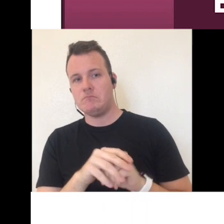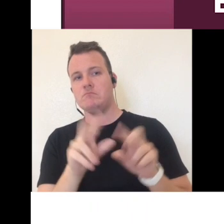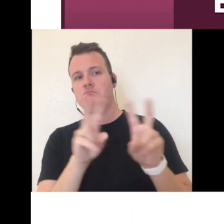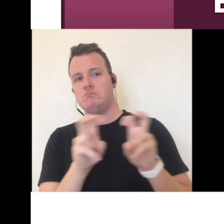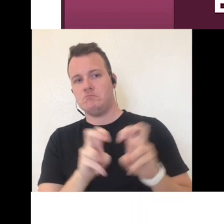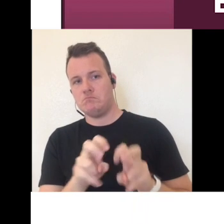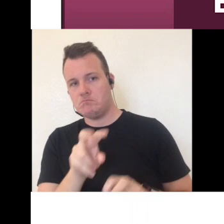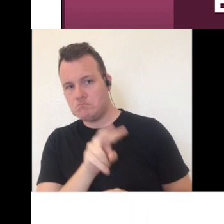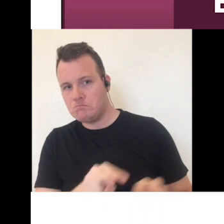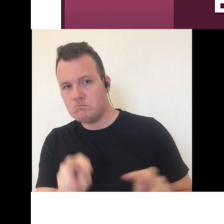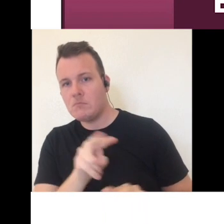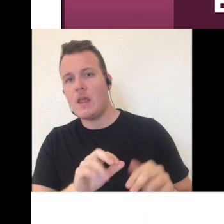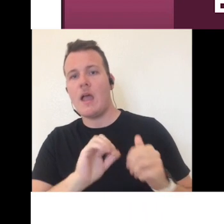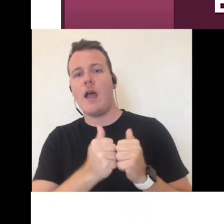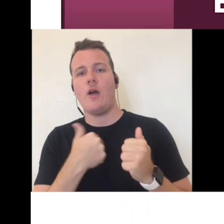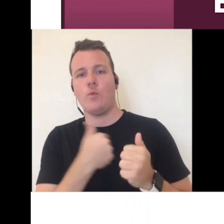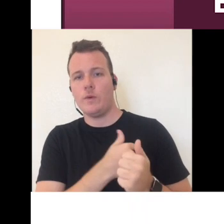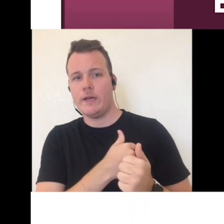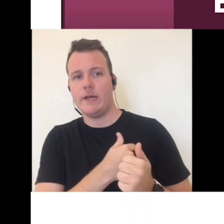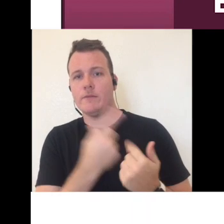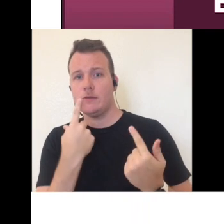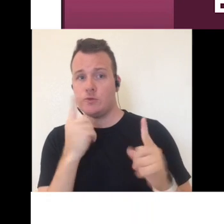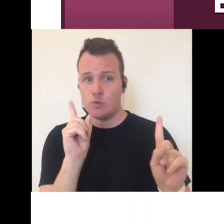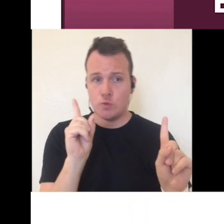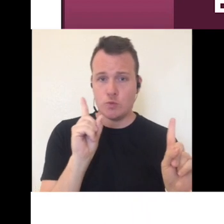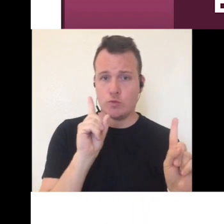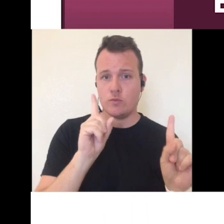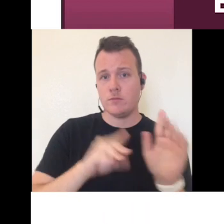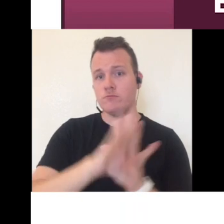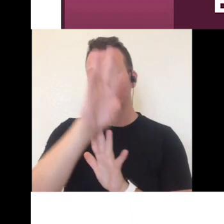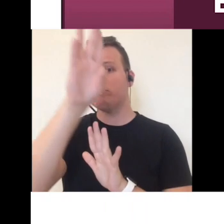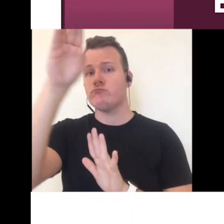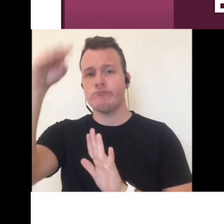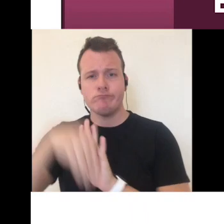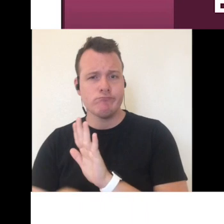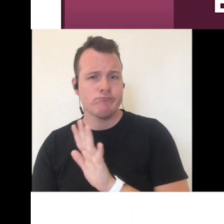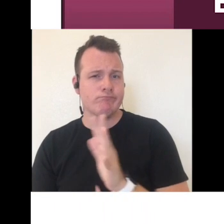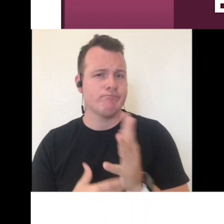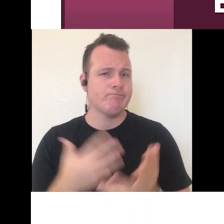of sit back and look and see how we how how we would do, and we can kind of try